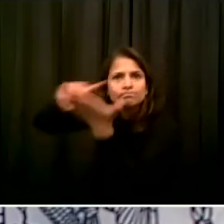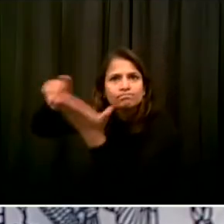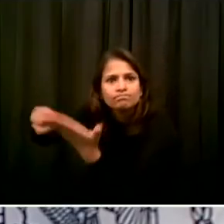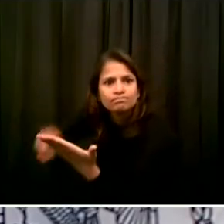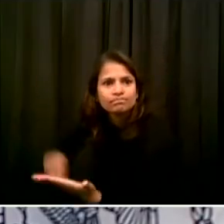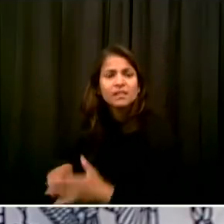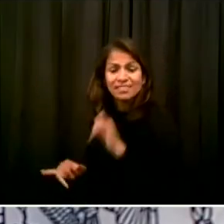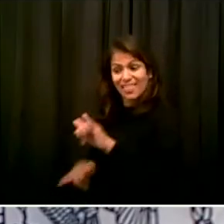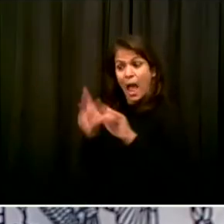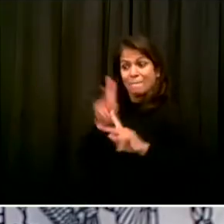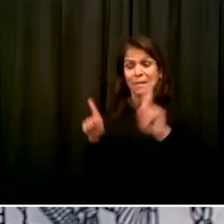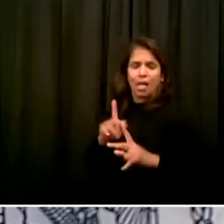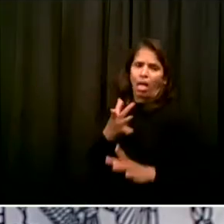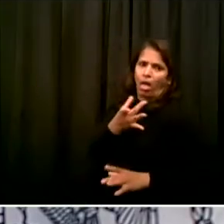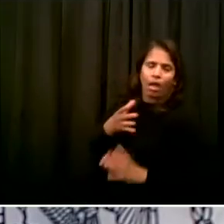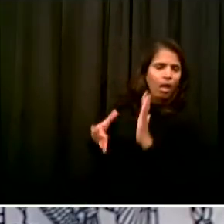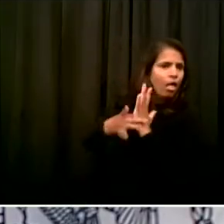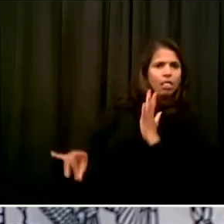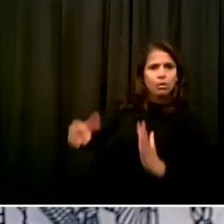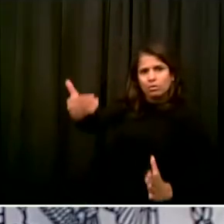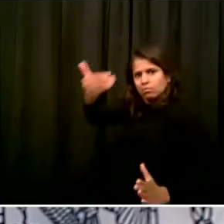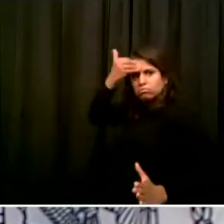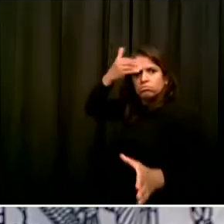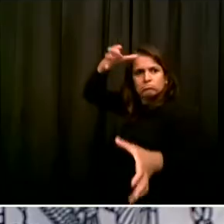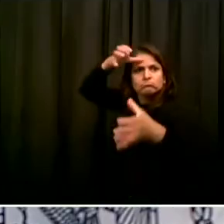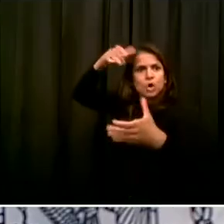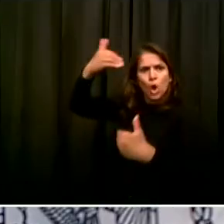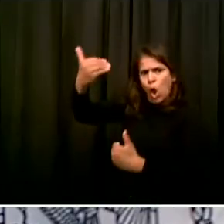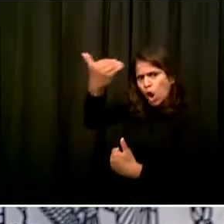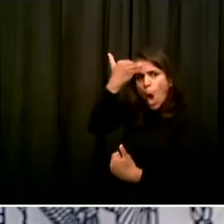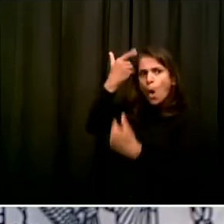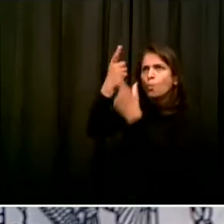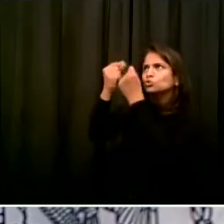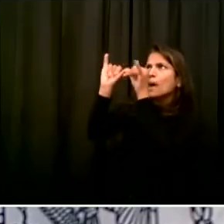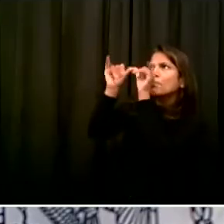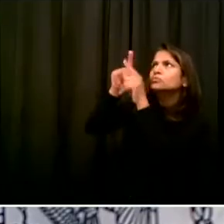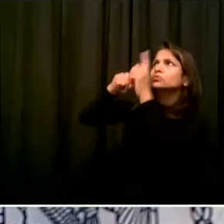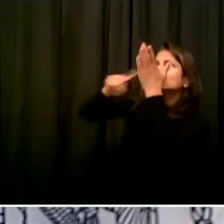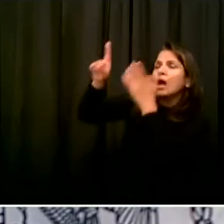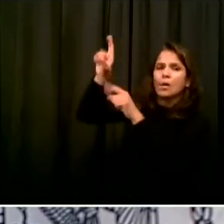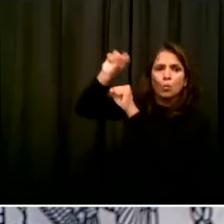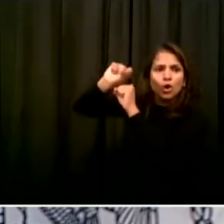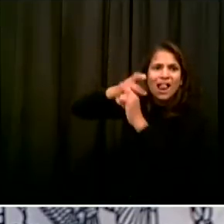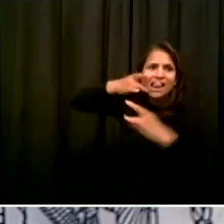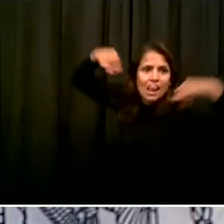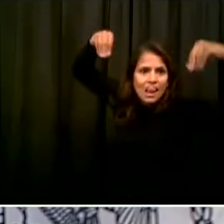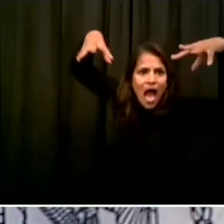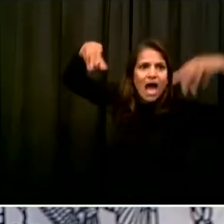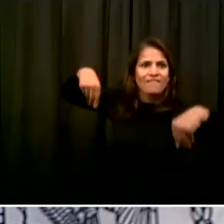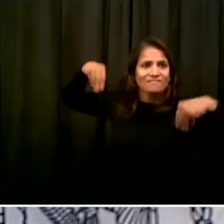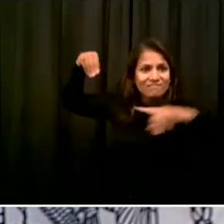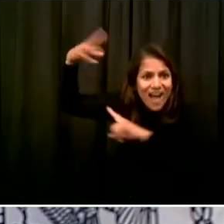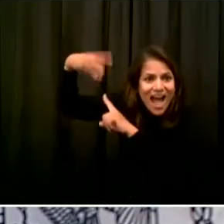OF 2-4 PROFESSIONAL ENGINEERS IN EVERY SCHO.OL